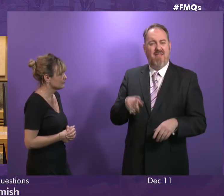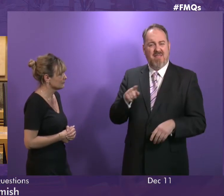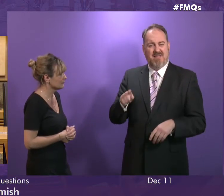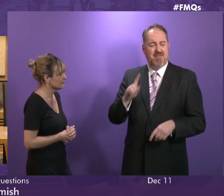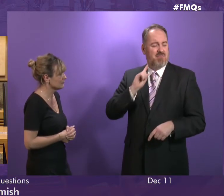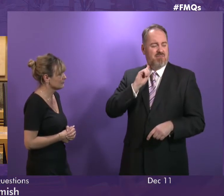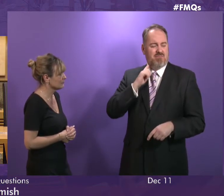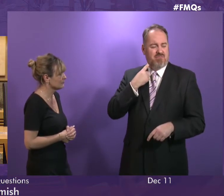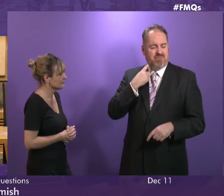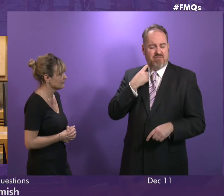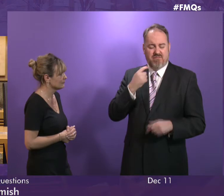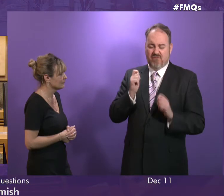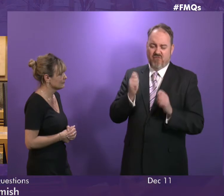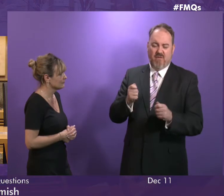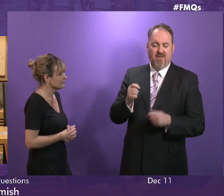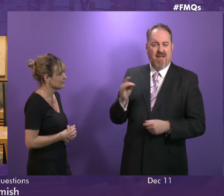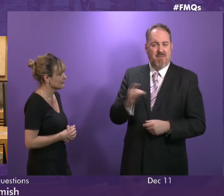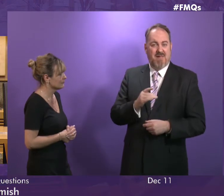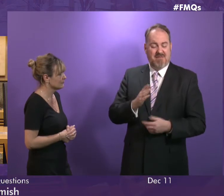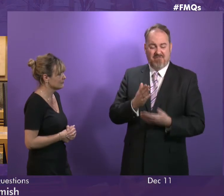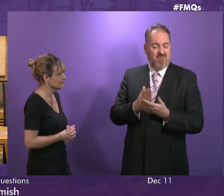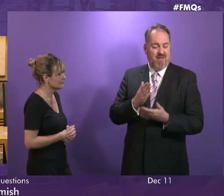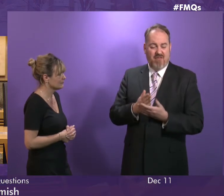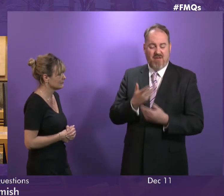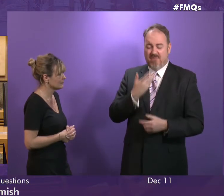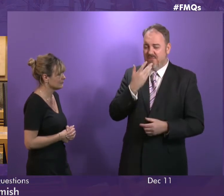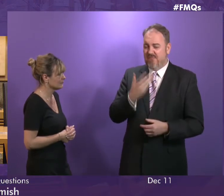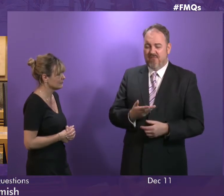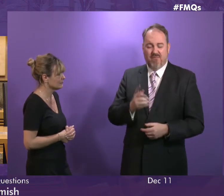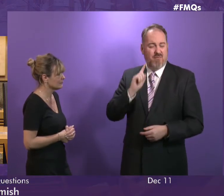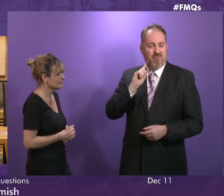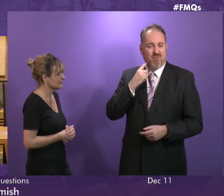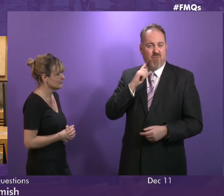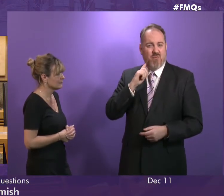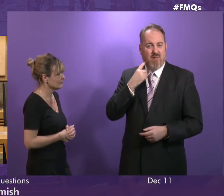that, in many cases, represents deplorable animal cruelty. The matter is quite simple.